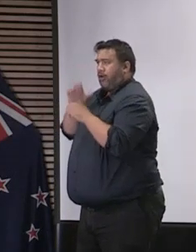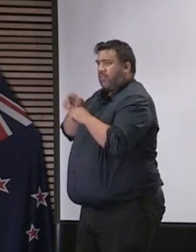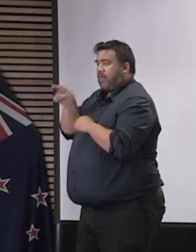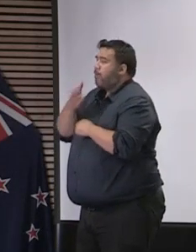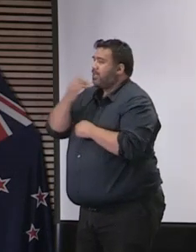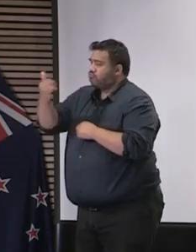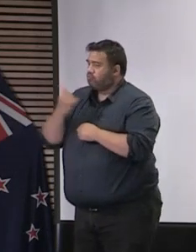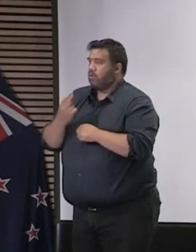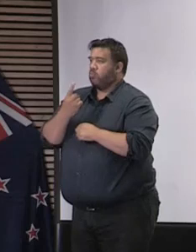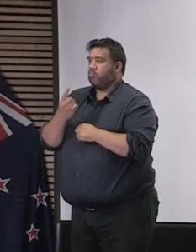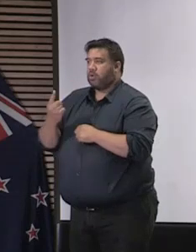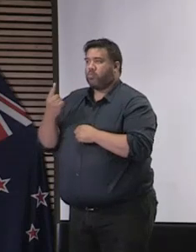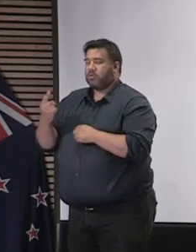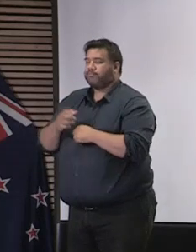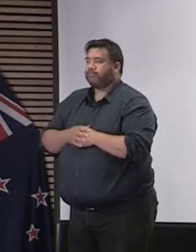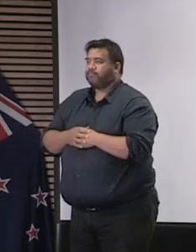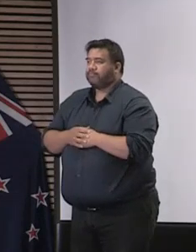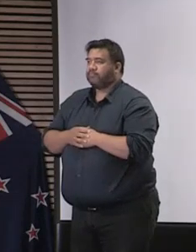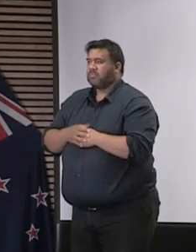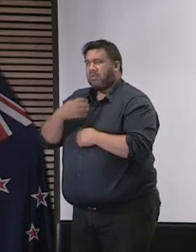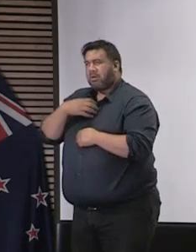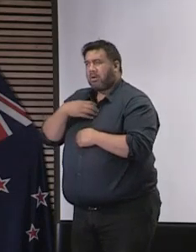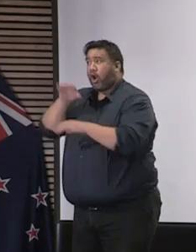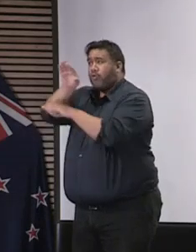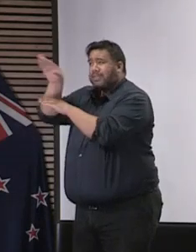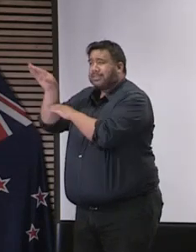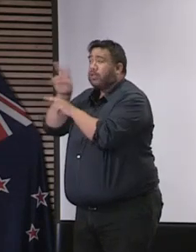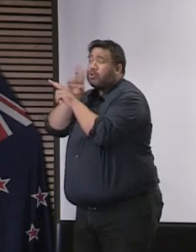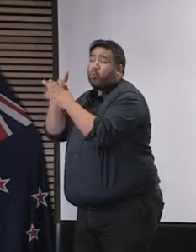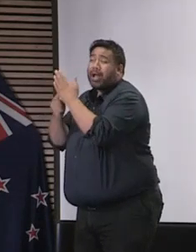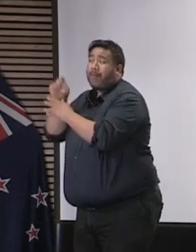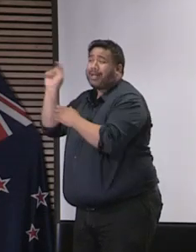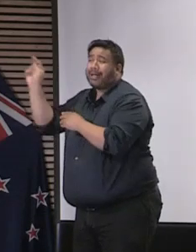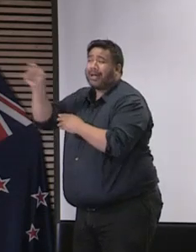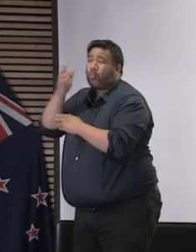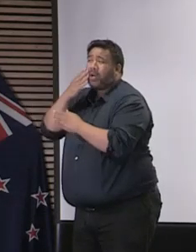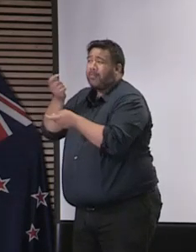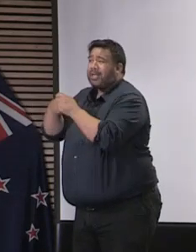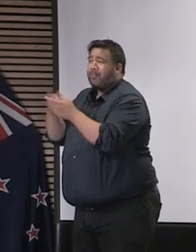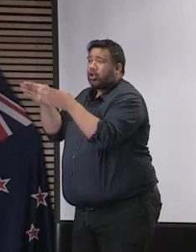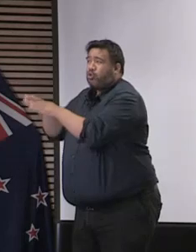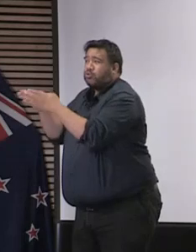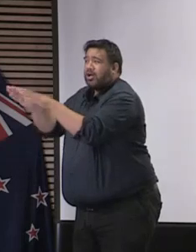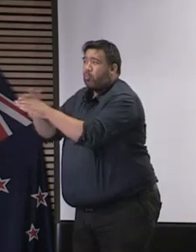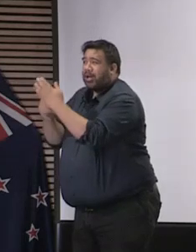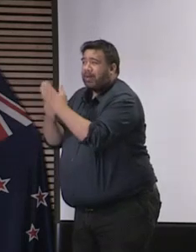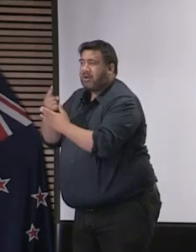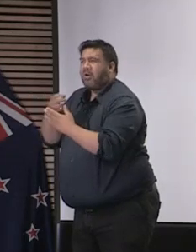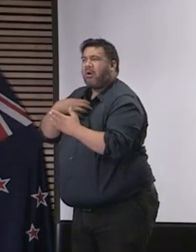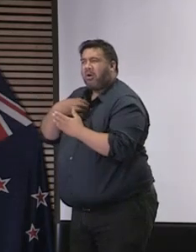themselves, others, their neighbours. Our initial data and based on what we know,